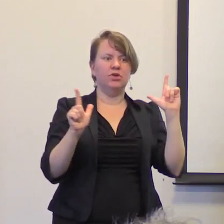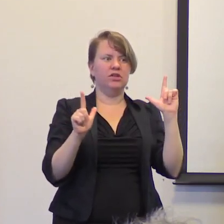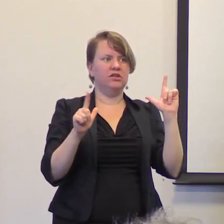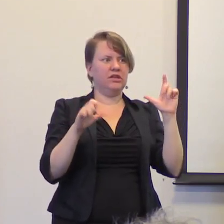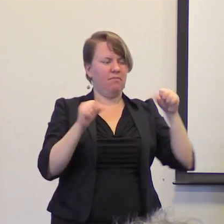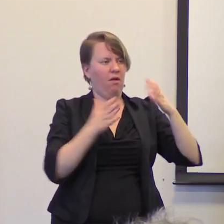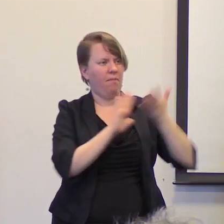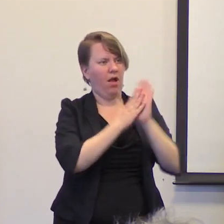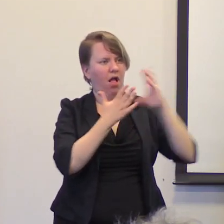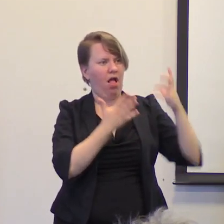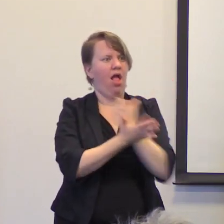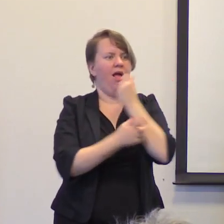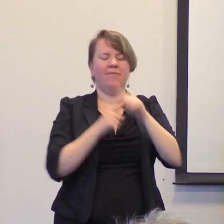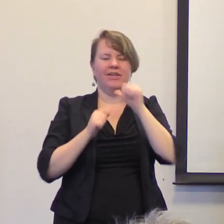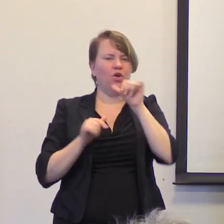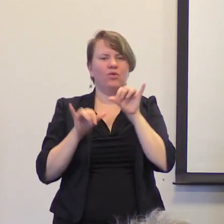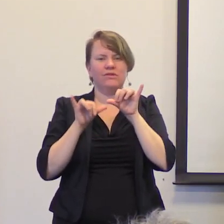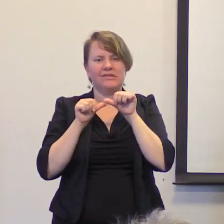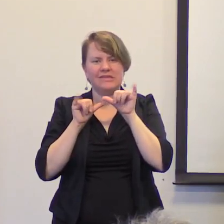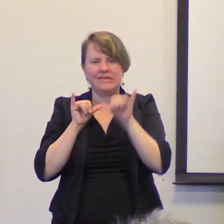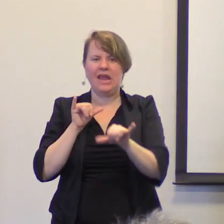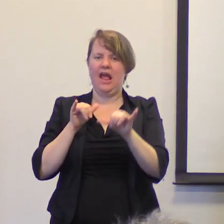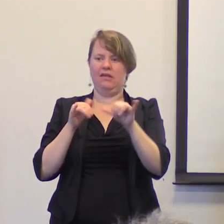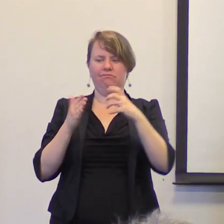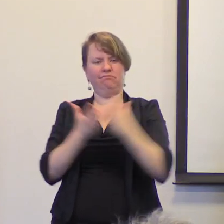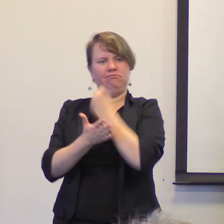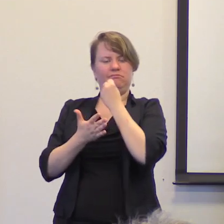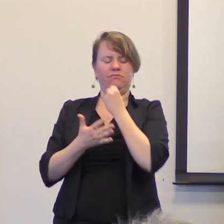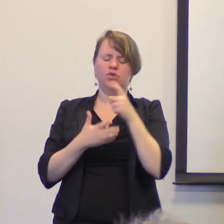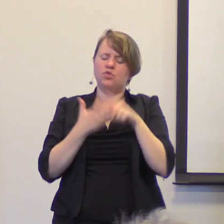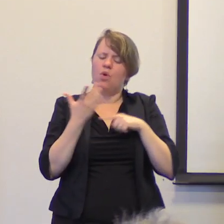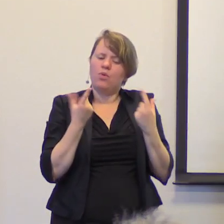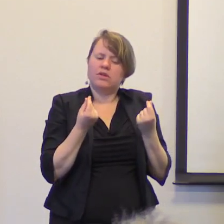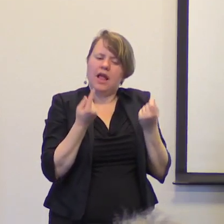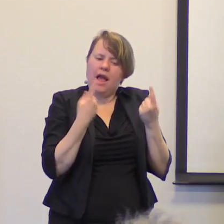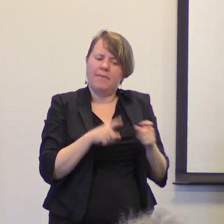What was happening in 1920, when the ACLU was founded, with the Palmer Raids.